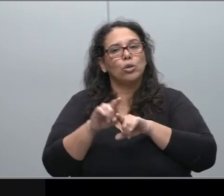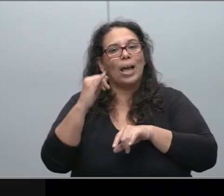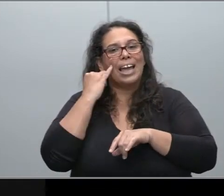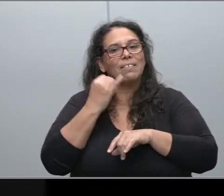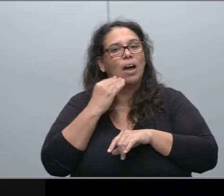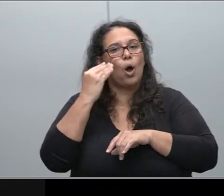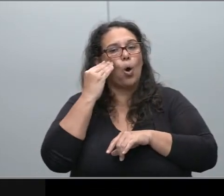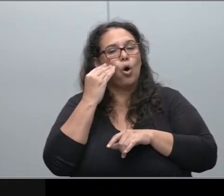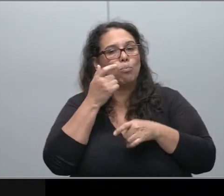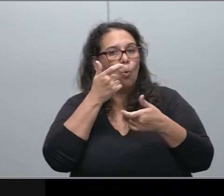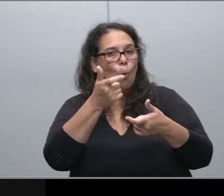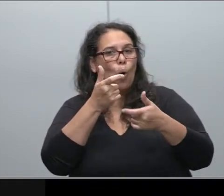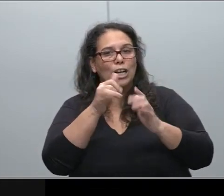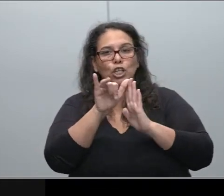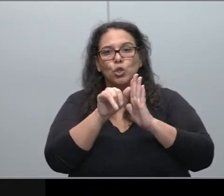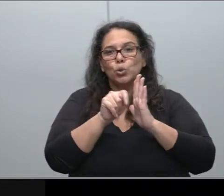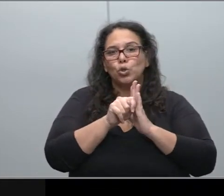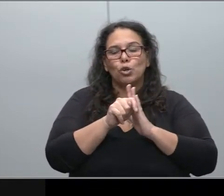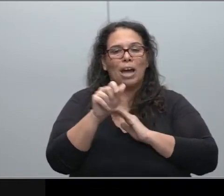and start ranking other individual answers.